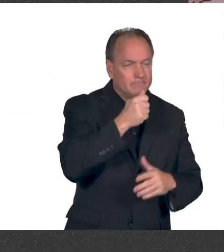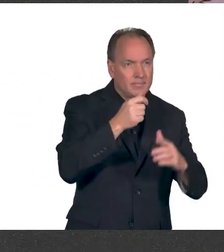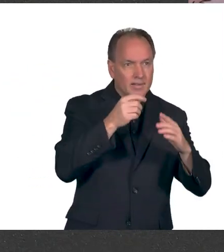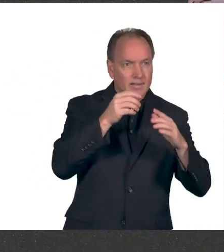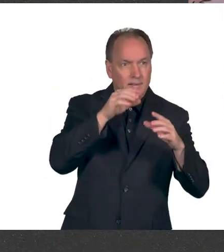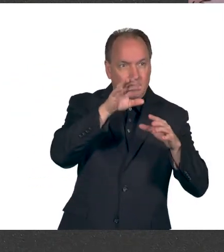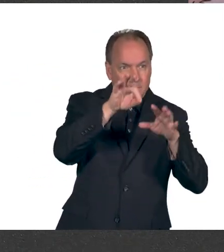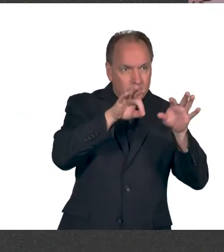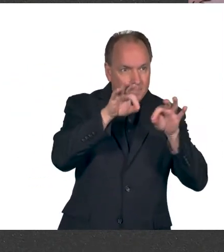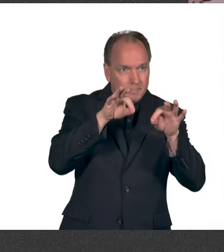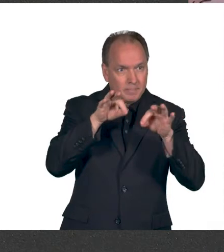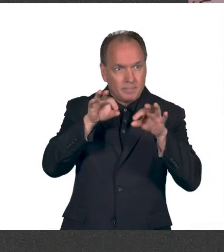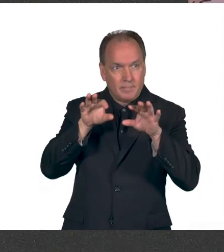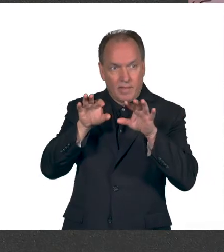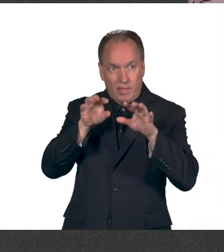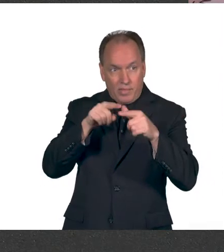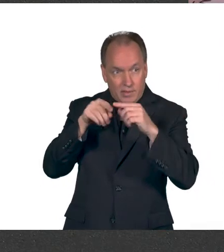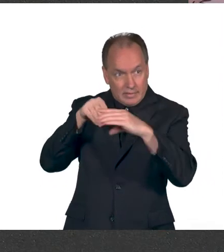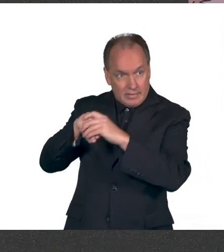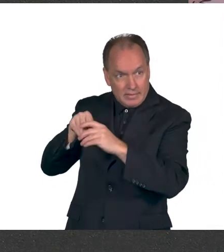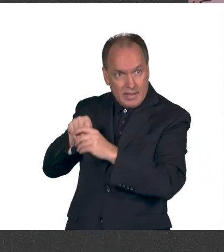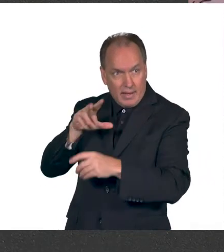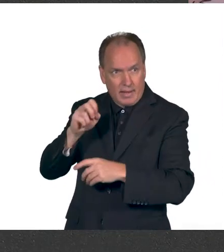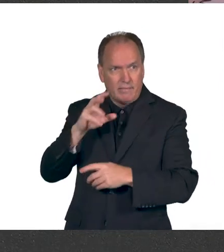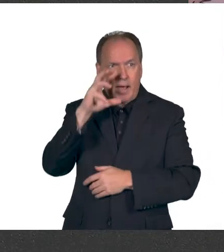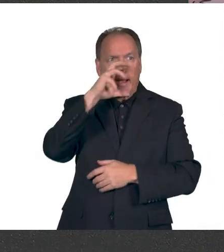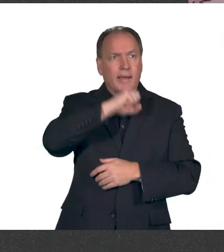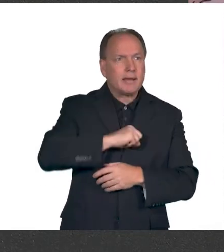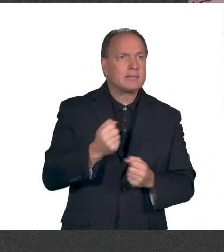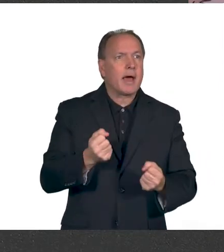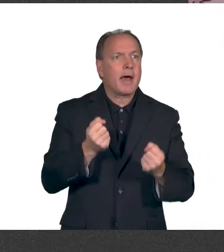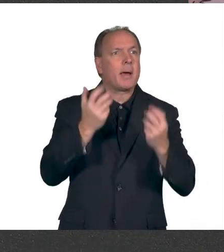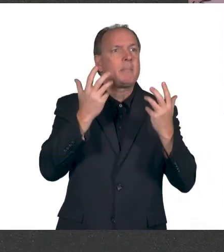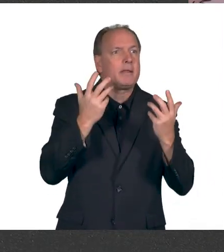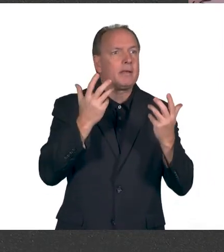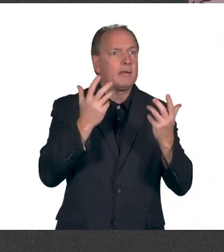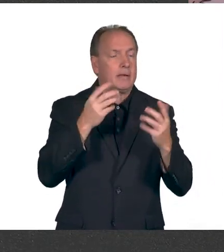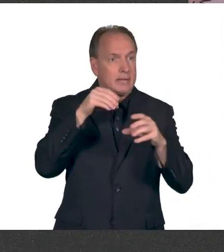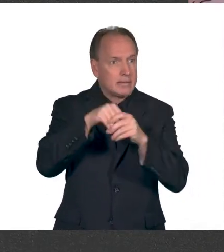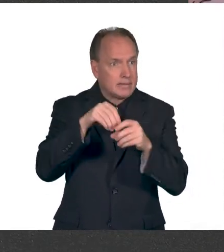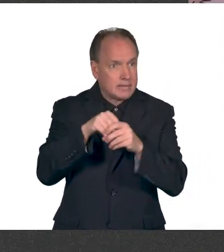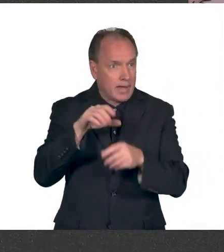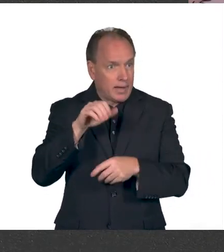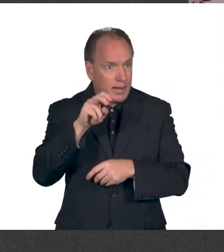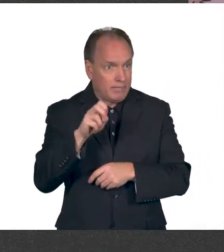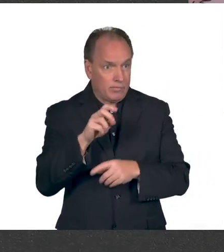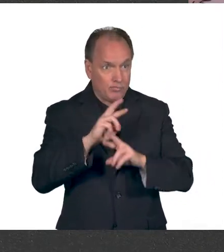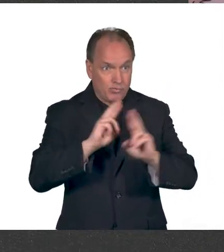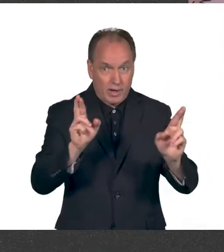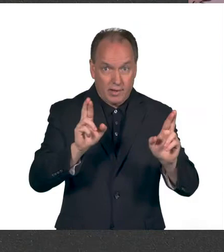them in his cave, and then we'll have to make it a guessing game. You'll have to guess how many friends I peeled off